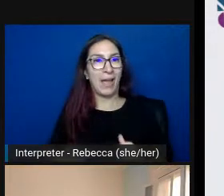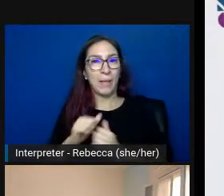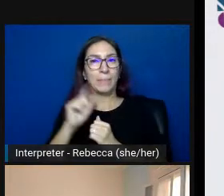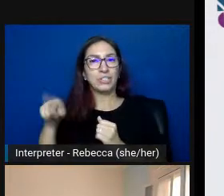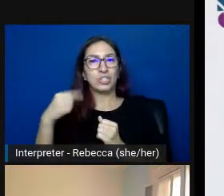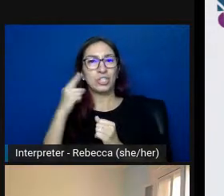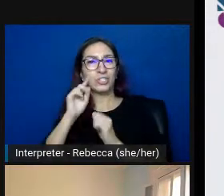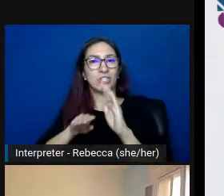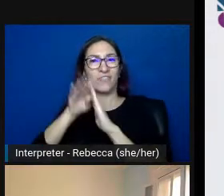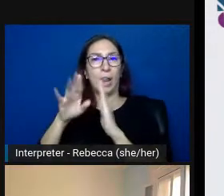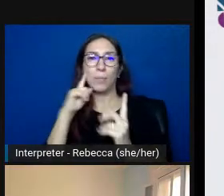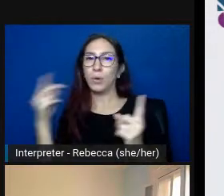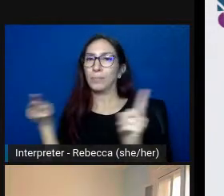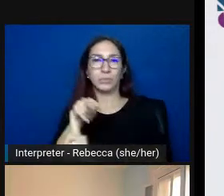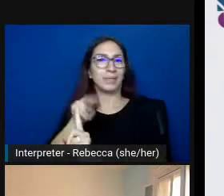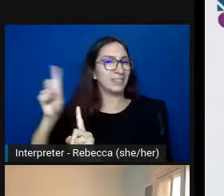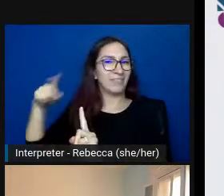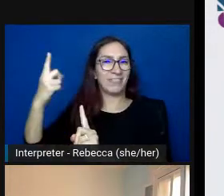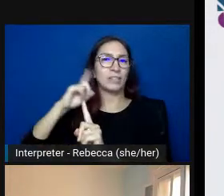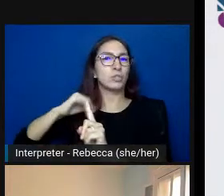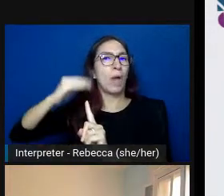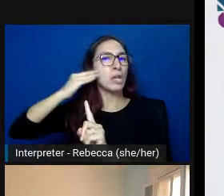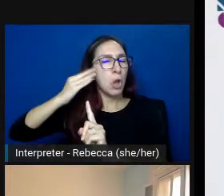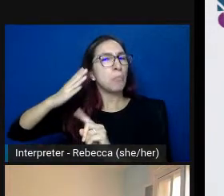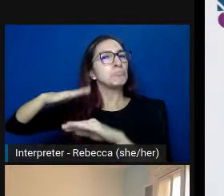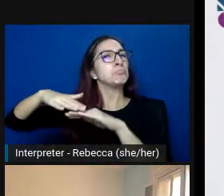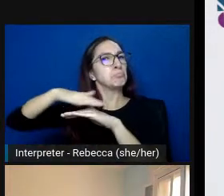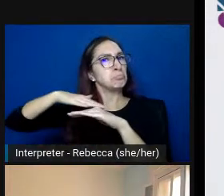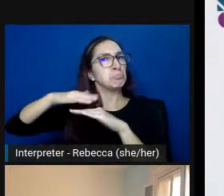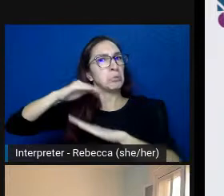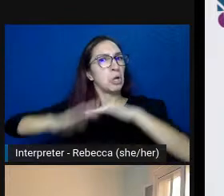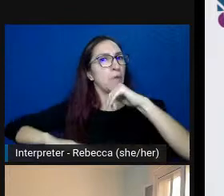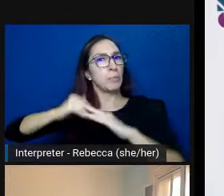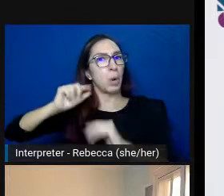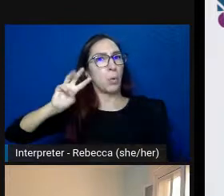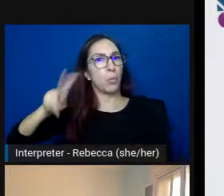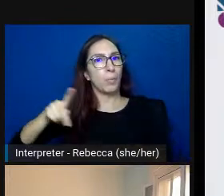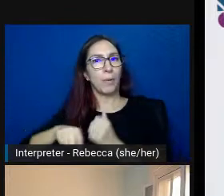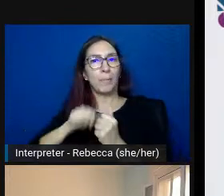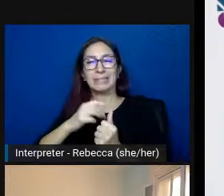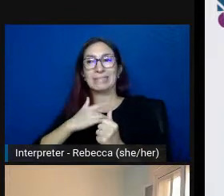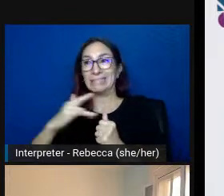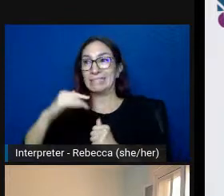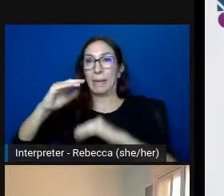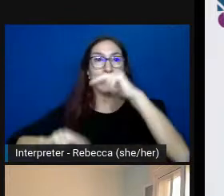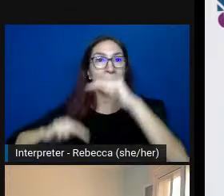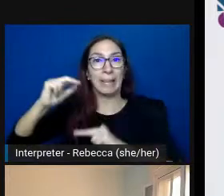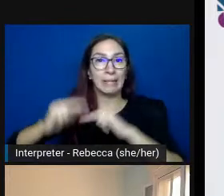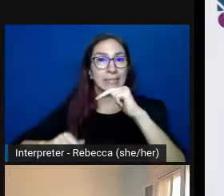I know a little bit about word press. But from a developer point